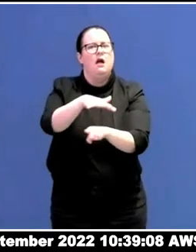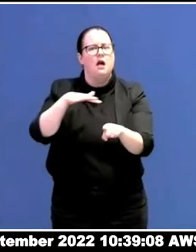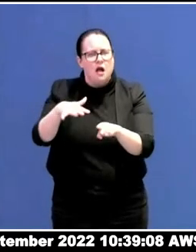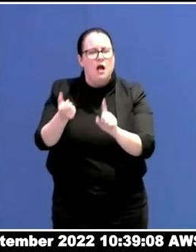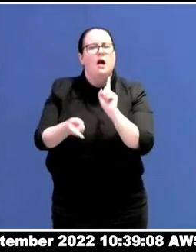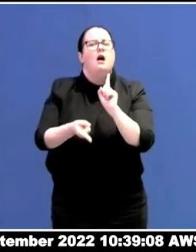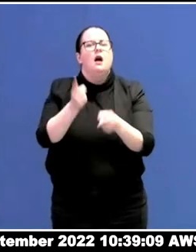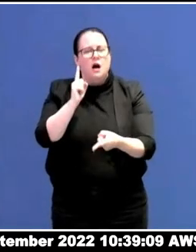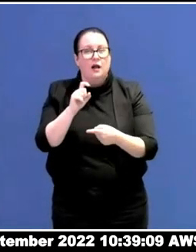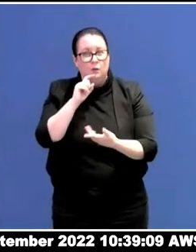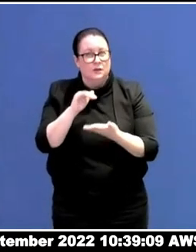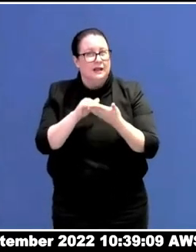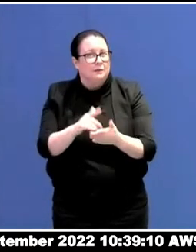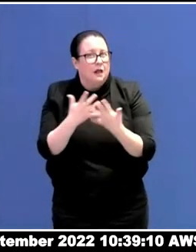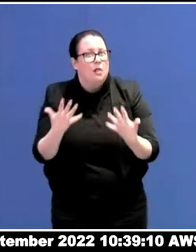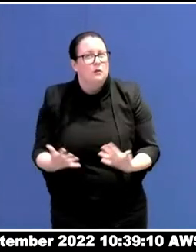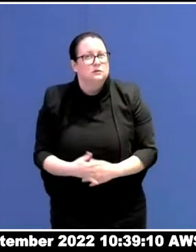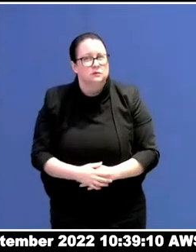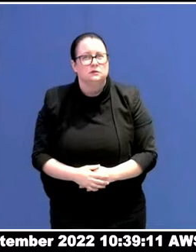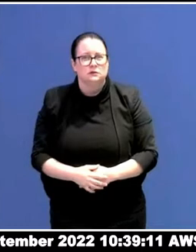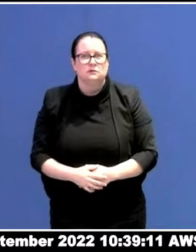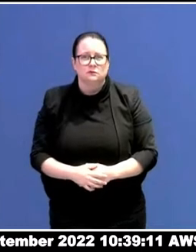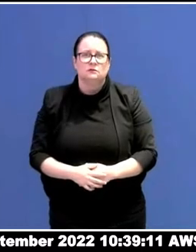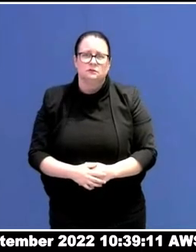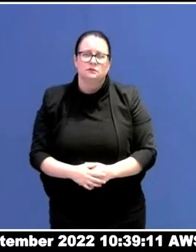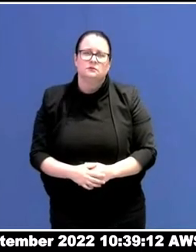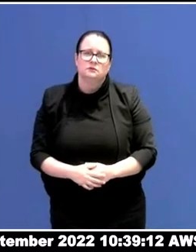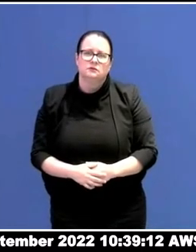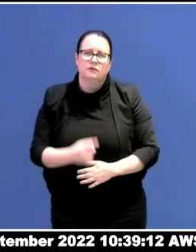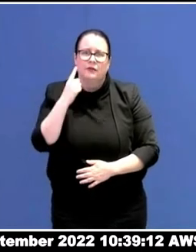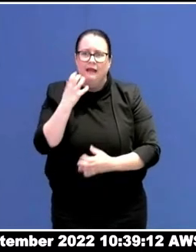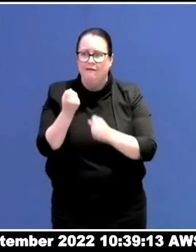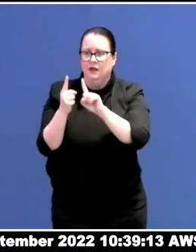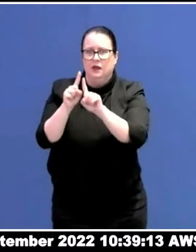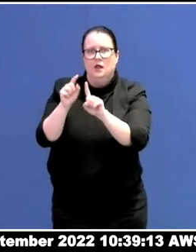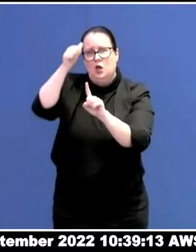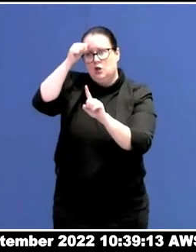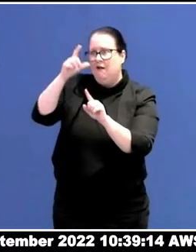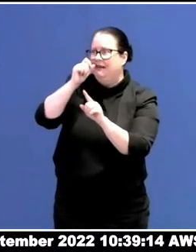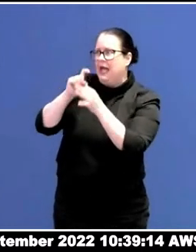great help to them. I think it would be, you know, very overwhelming without something